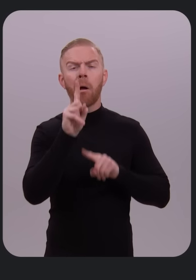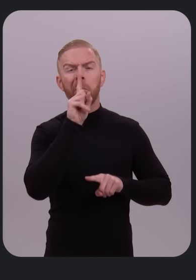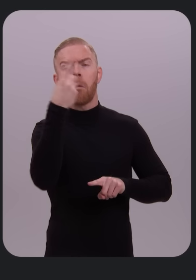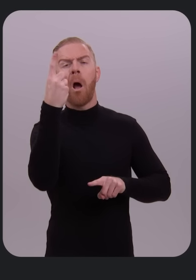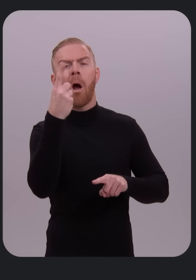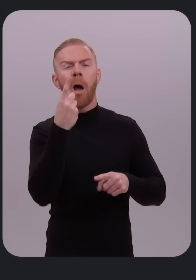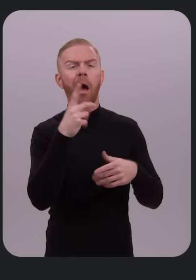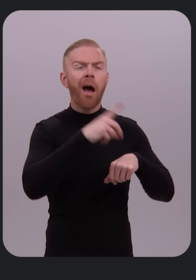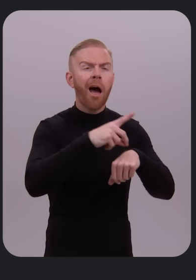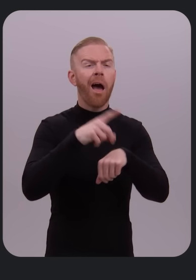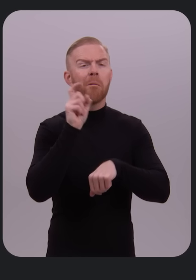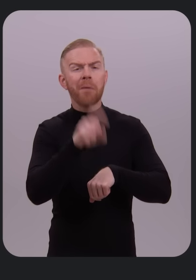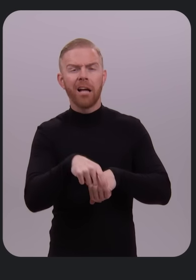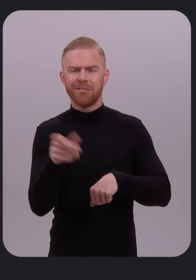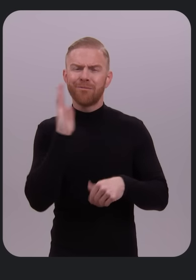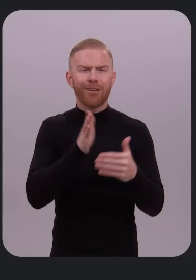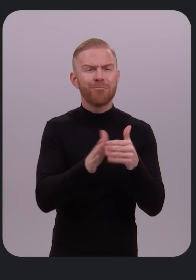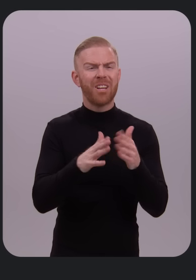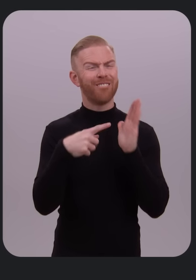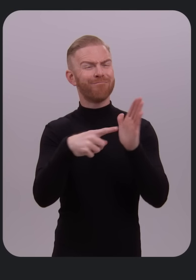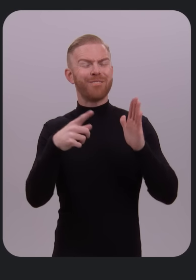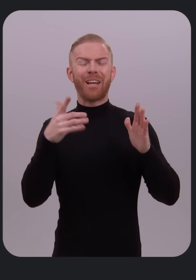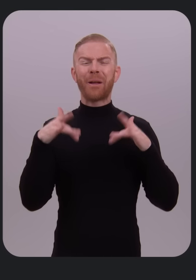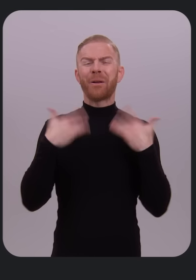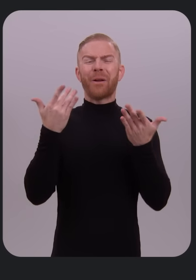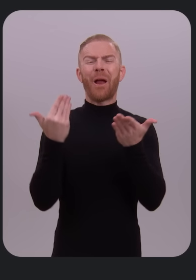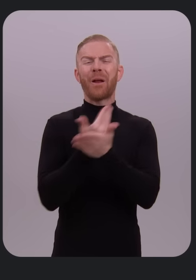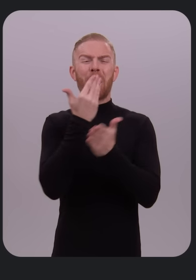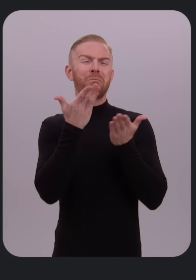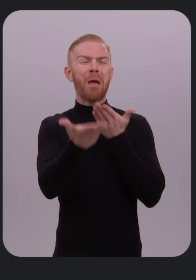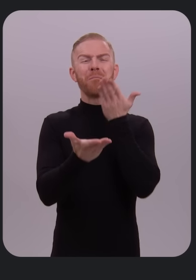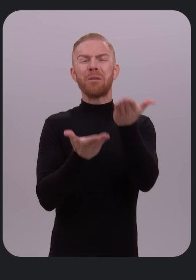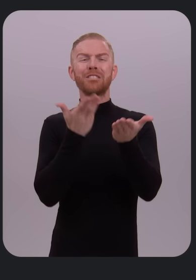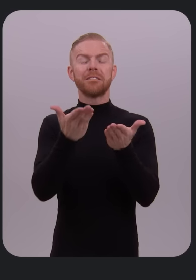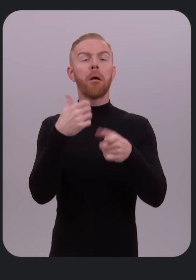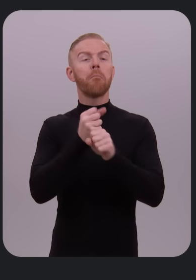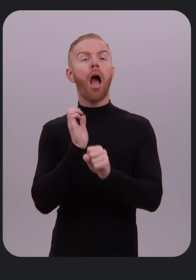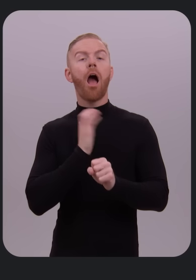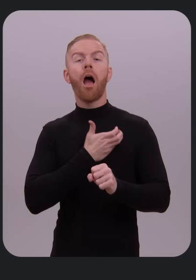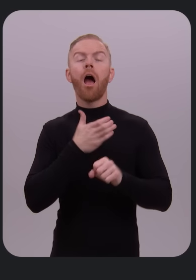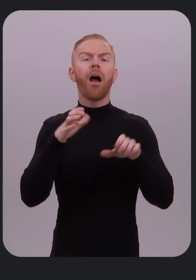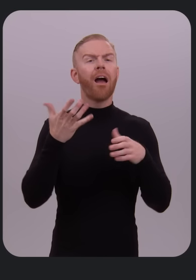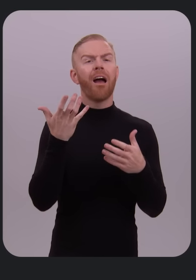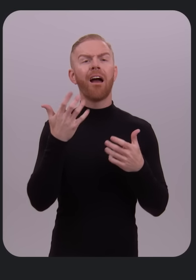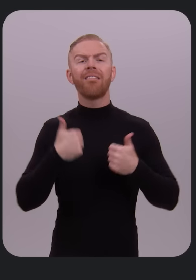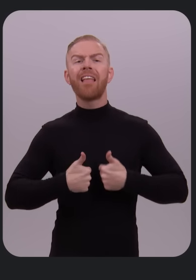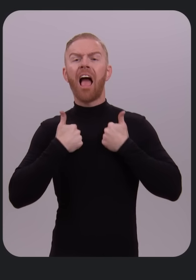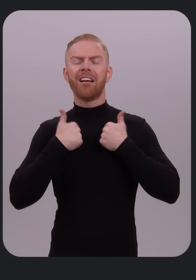and surface delightful new recommendations, making us more productive and enriching our lives.